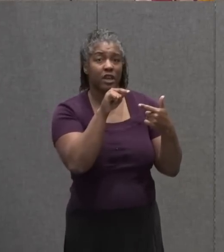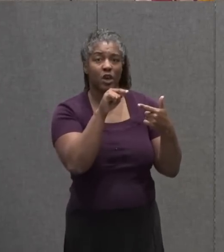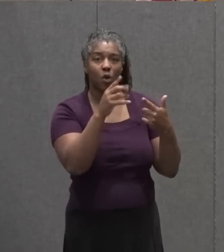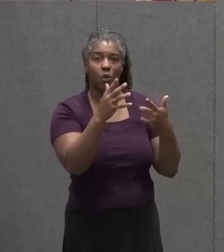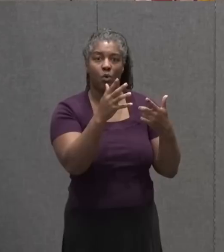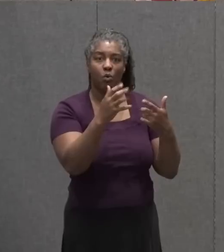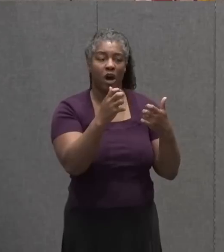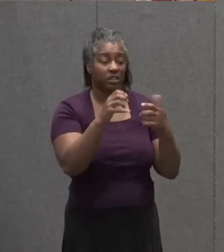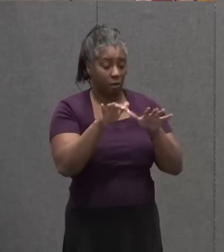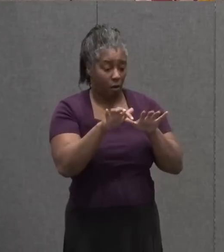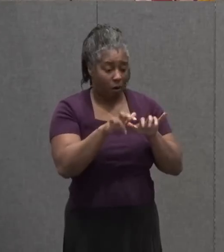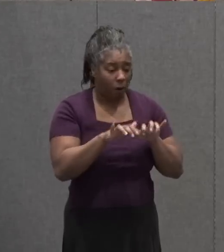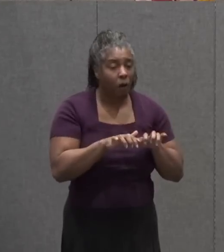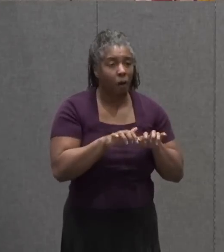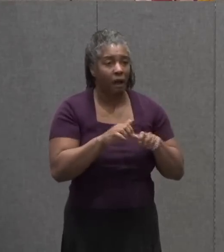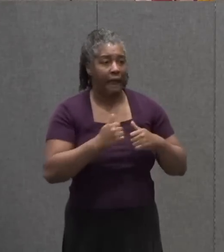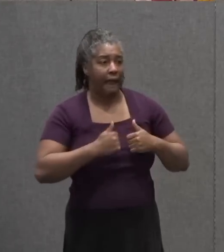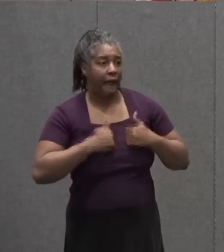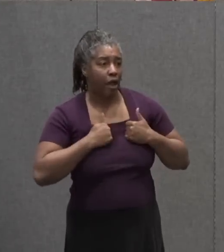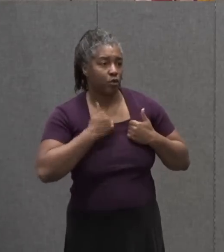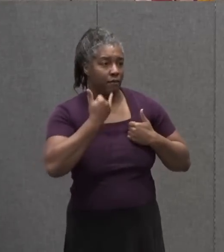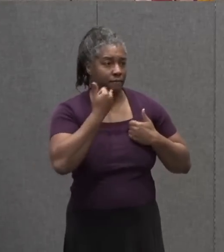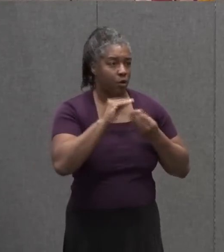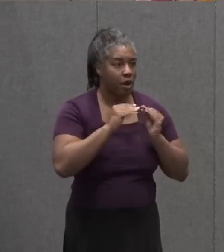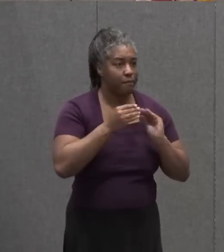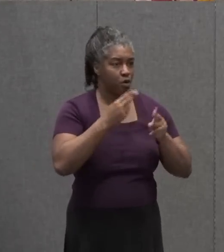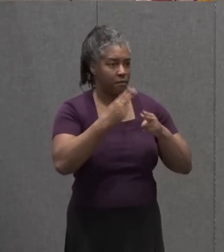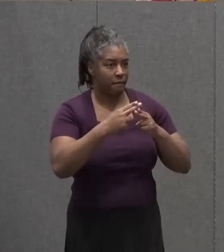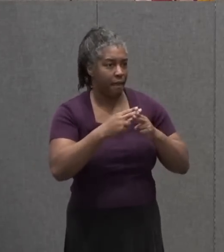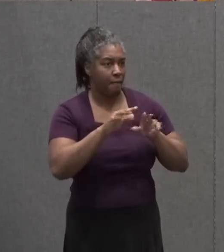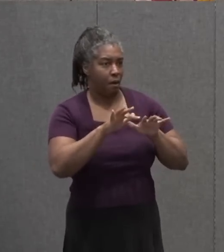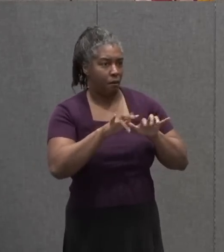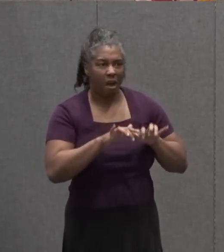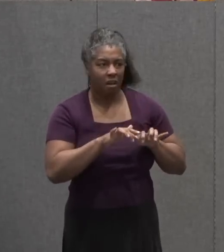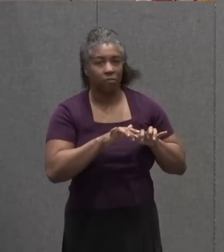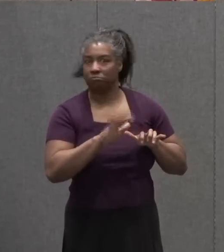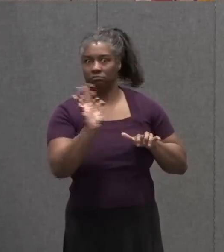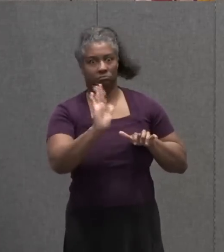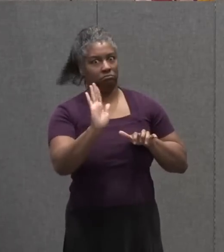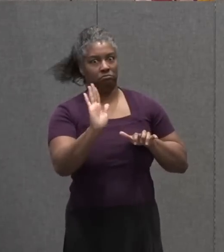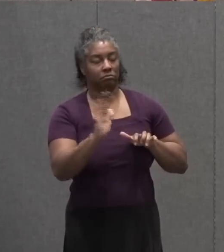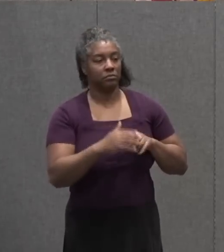It has pictures, words or videos that are for older kids or adults.